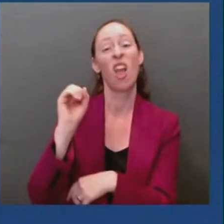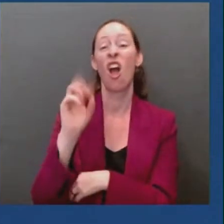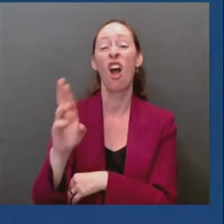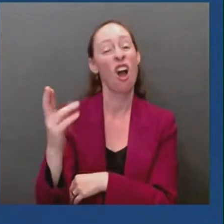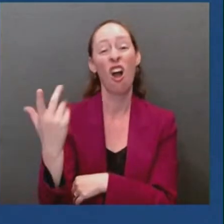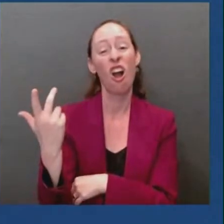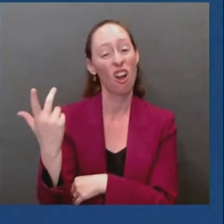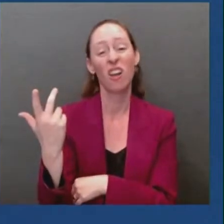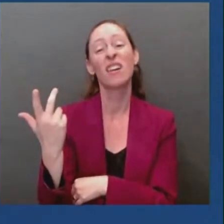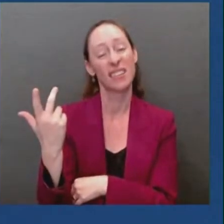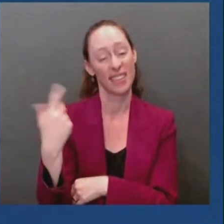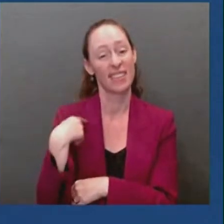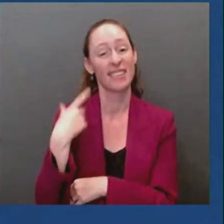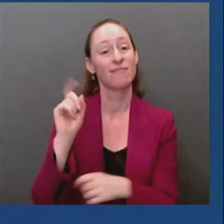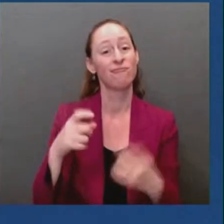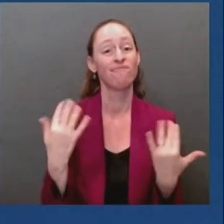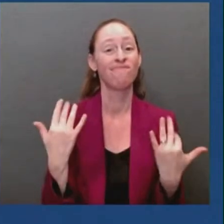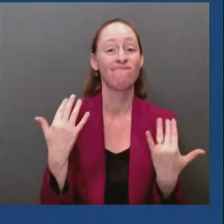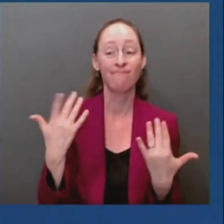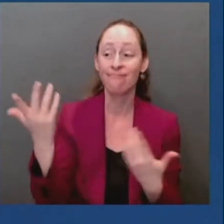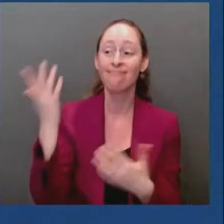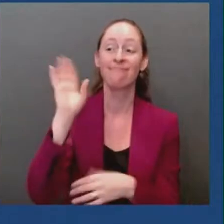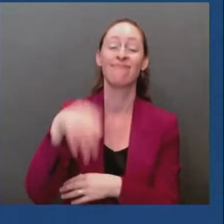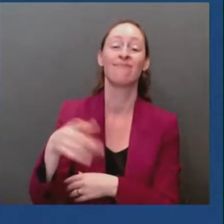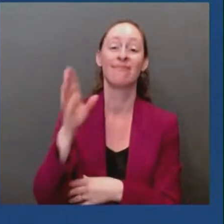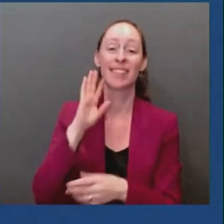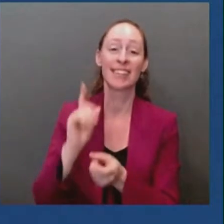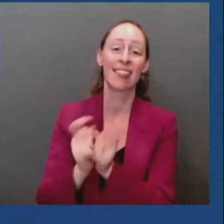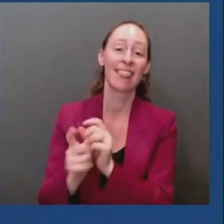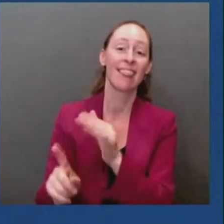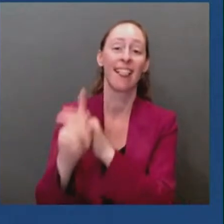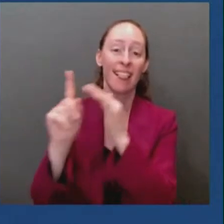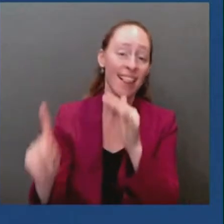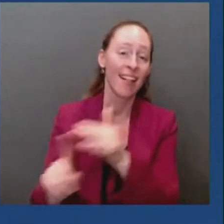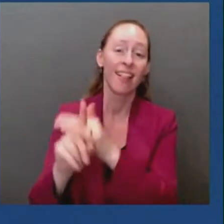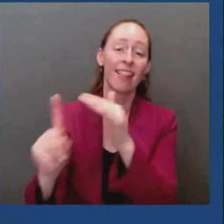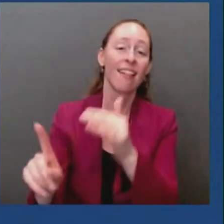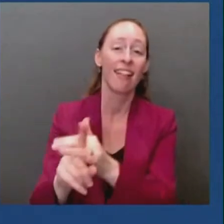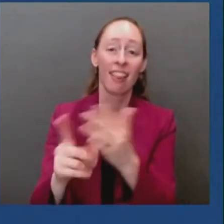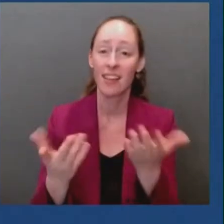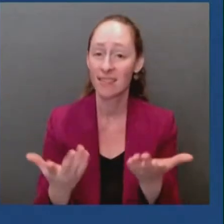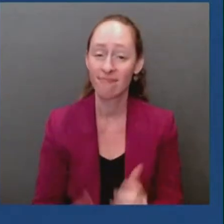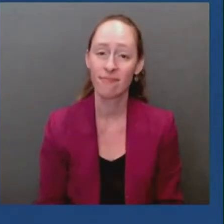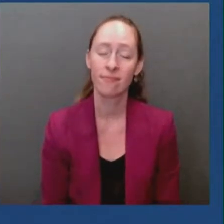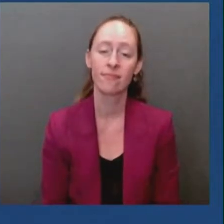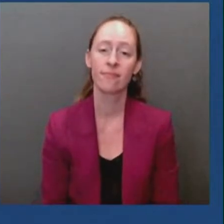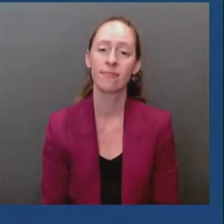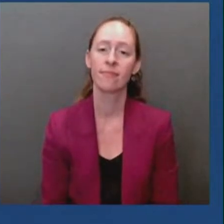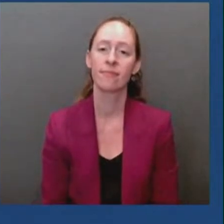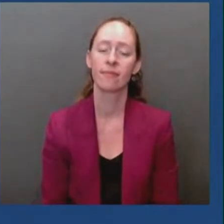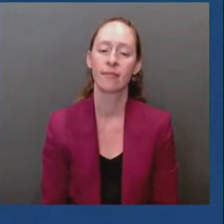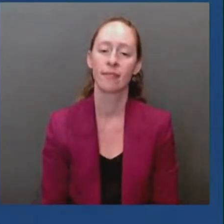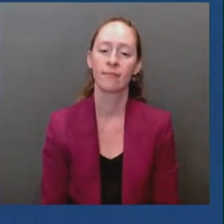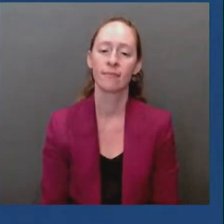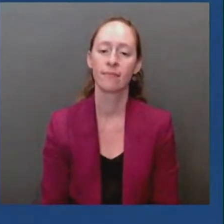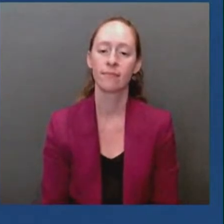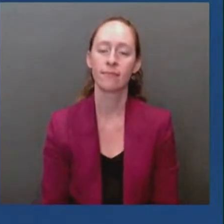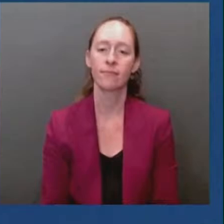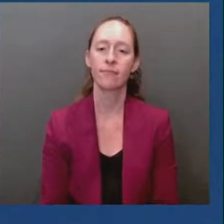TO DO? THAT IS A GREAT QUESTION.